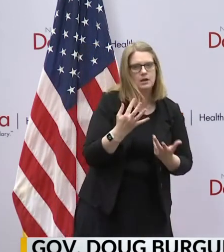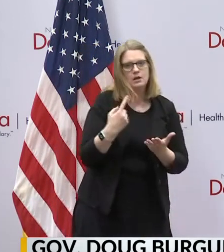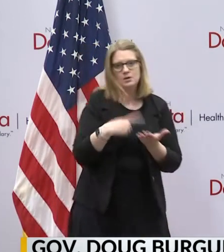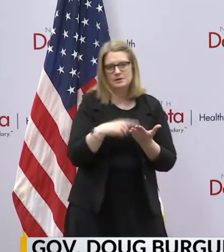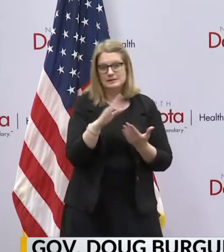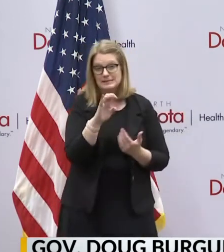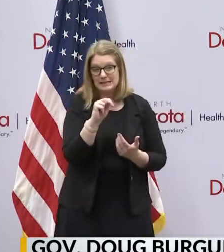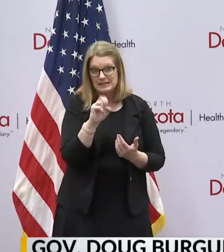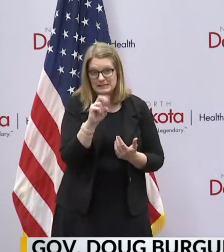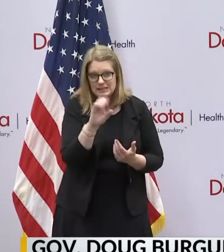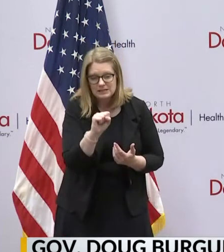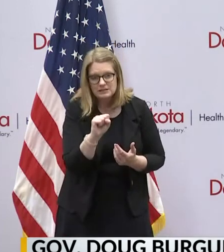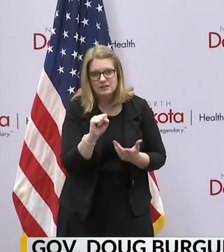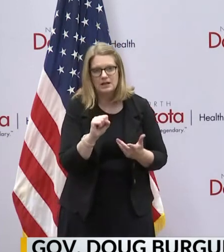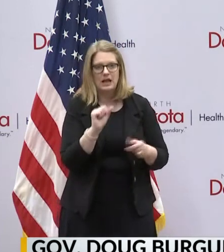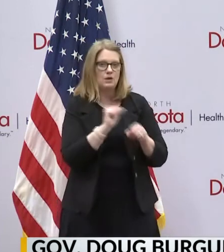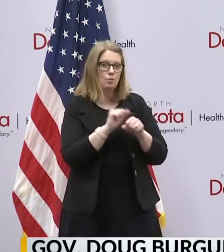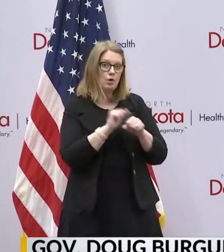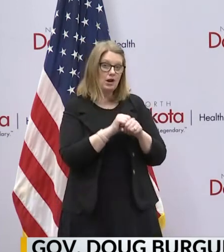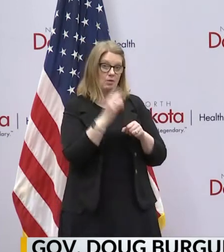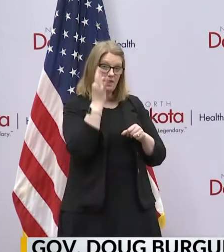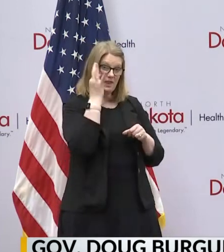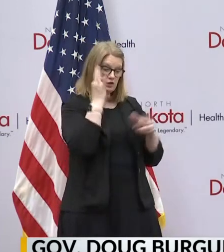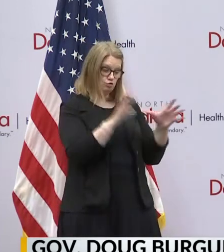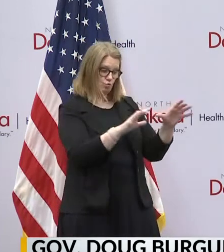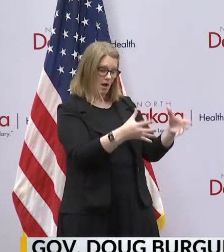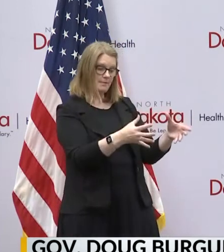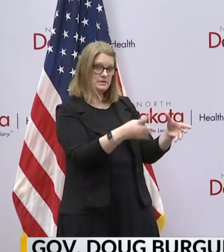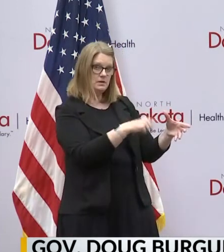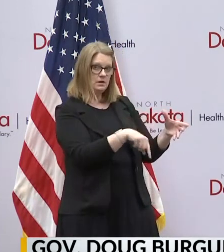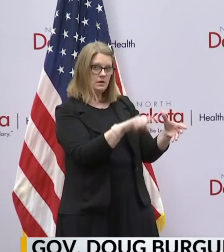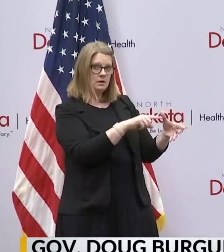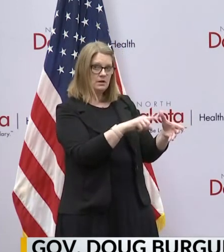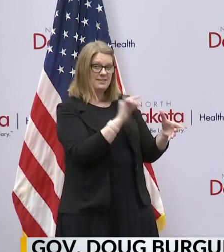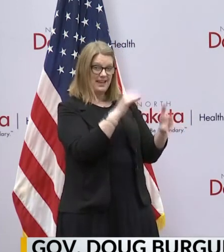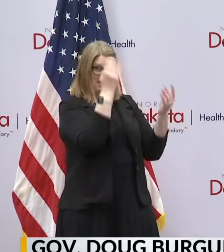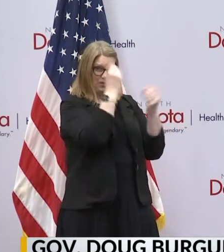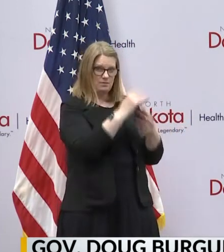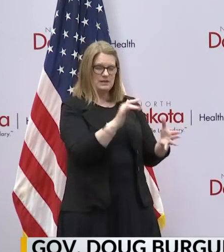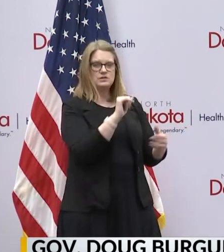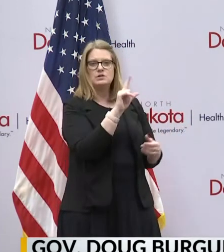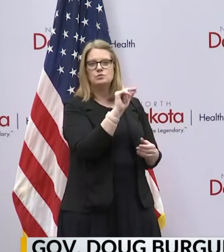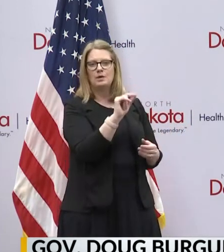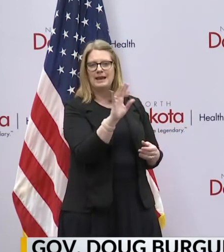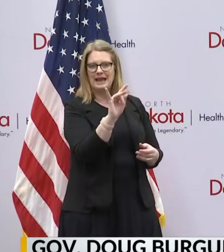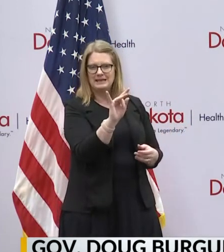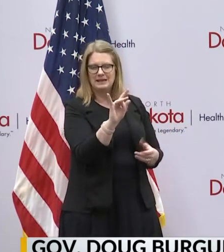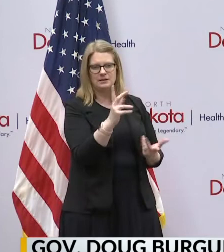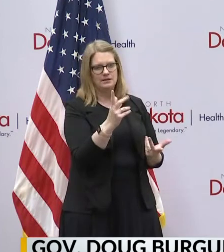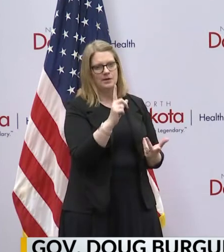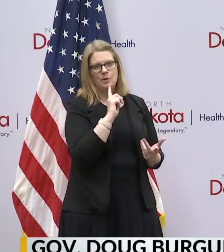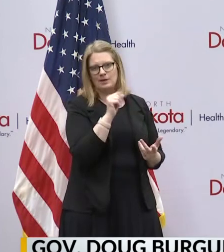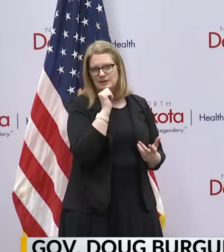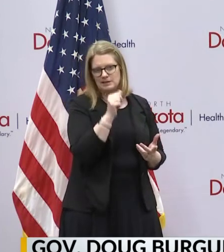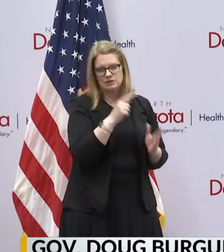BUT EVEN AS WE TALK ABOUT NATIVE AMERICAN, WE TALK ABOUT THE CENSUS, AGAIN, WORKING REALLY CLOSELY WITH THE TRIBES, WE